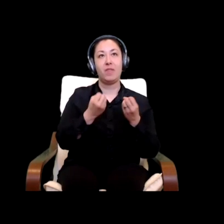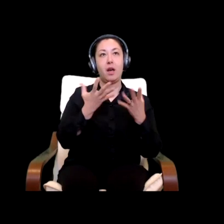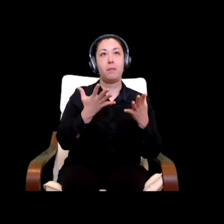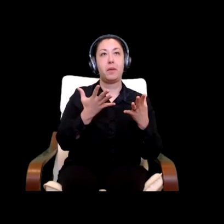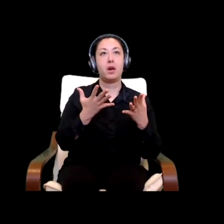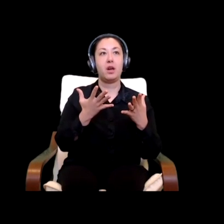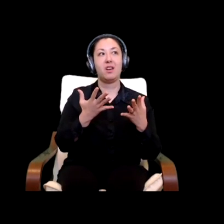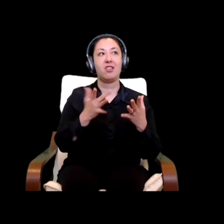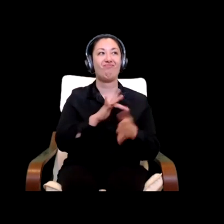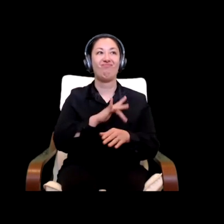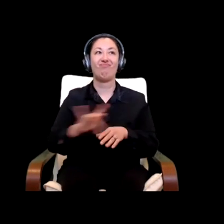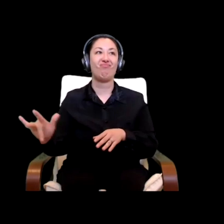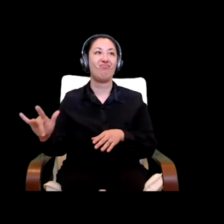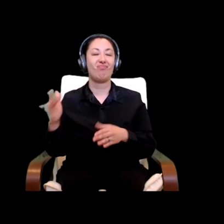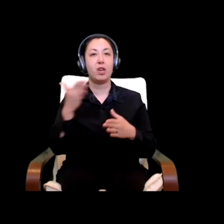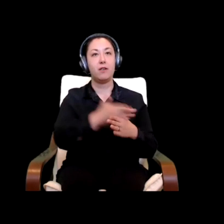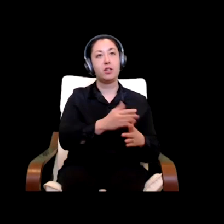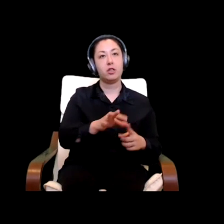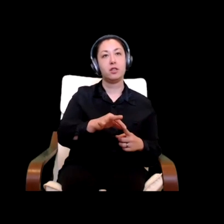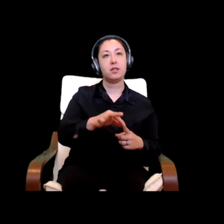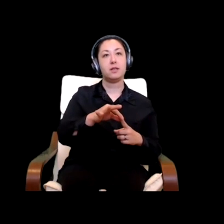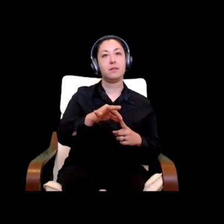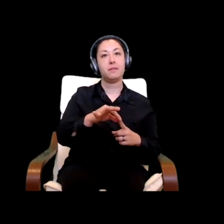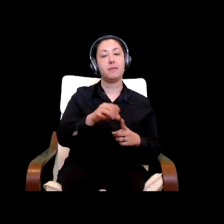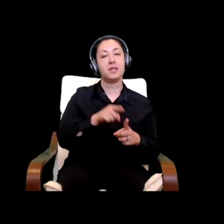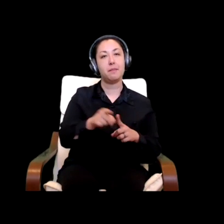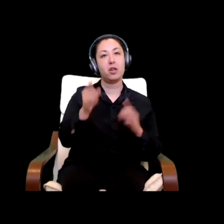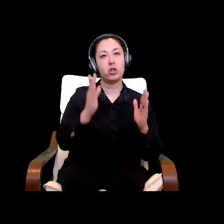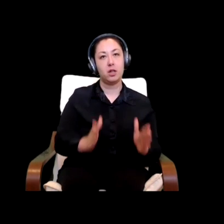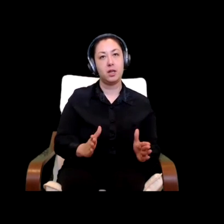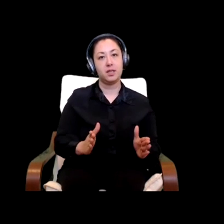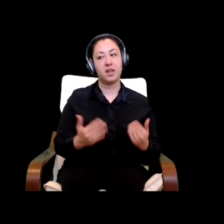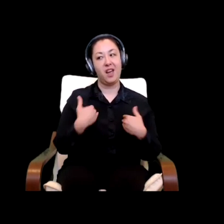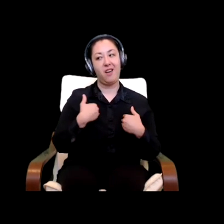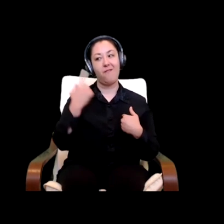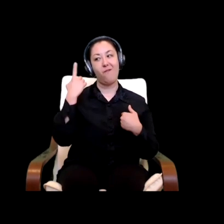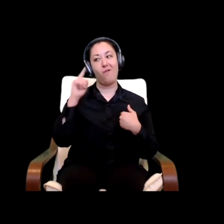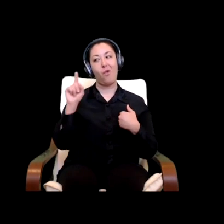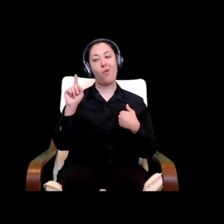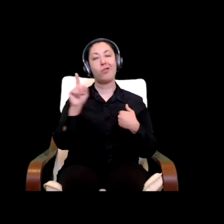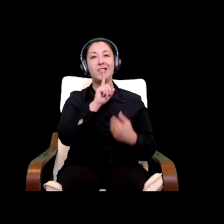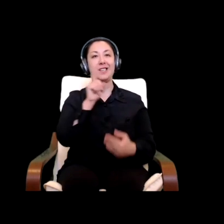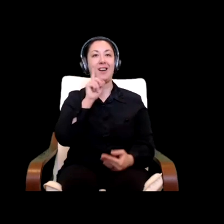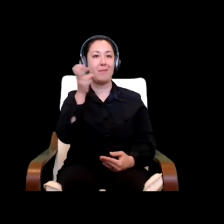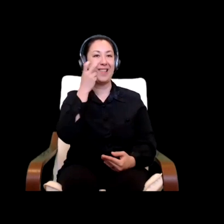early intervention specialists there are for that -- for kids who are Deafblind.